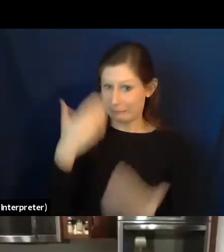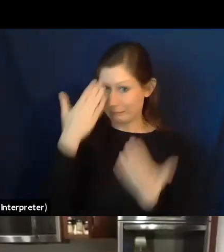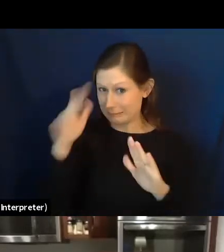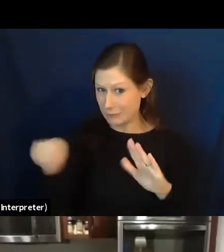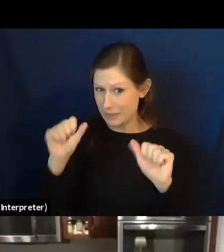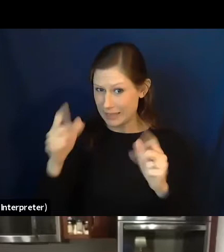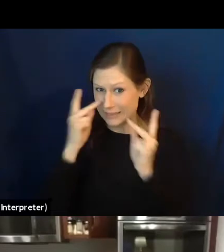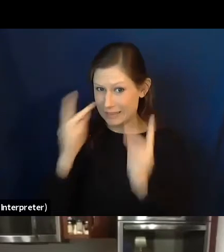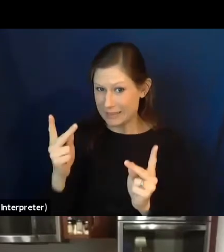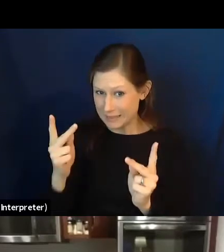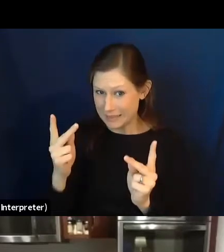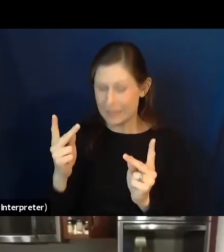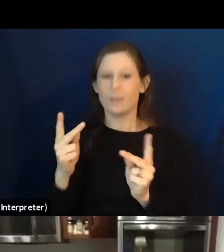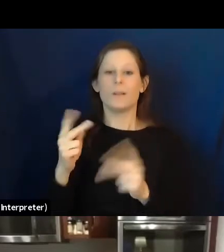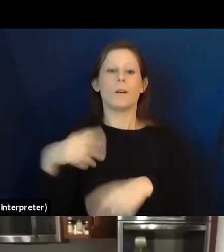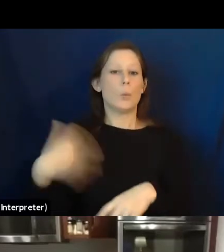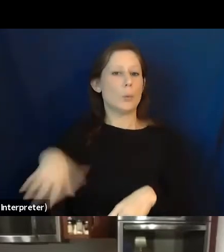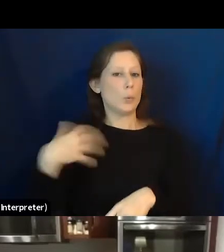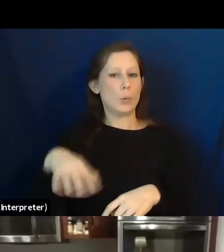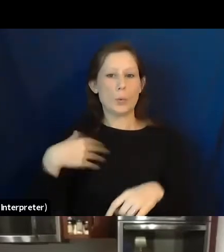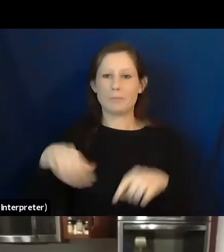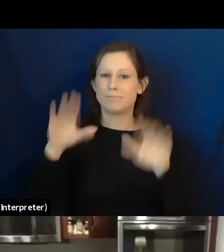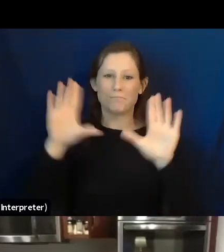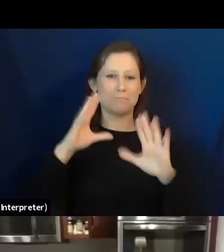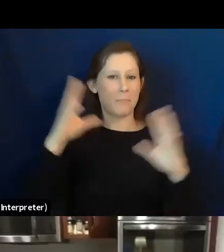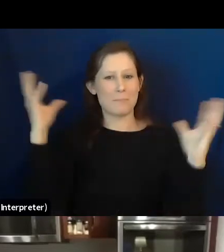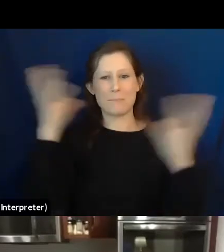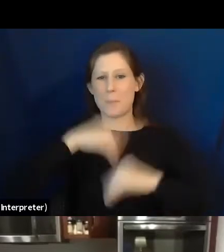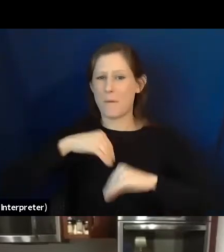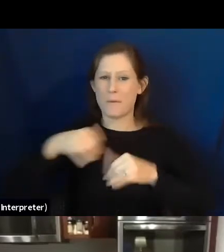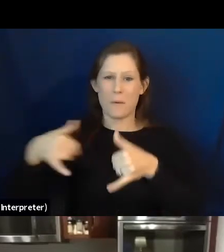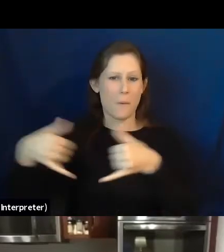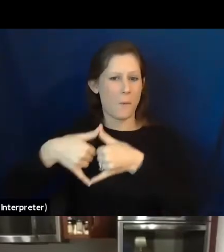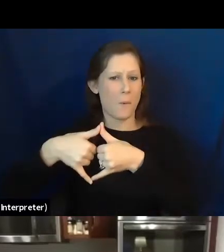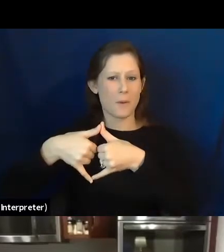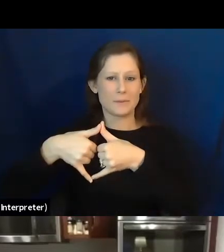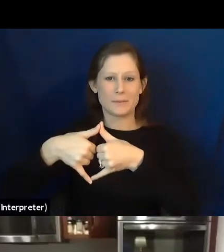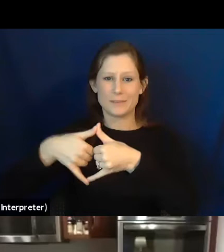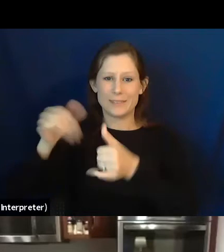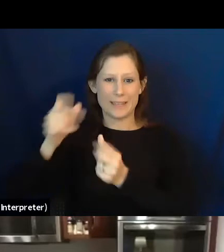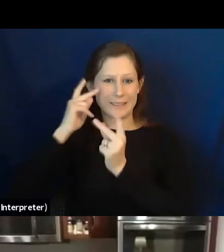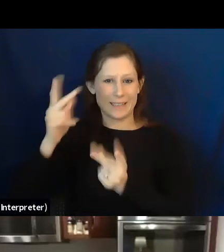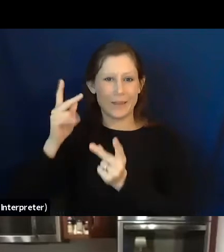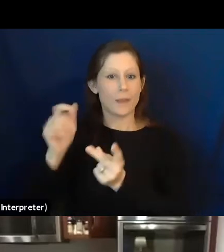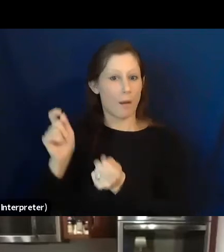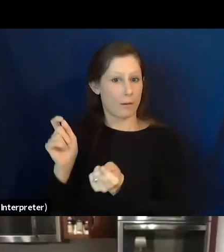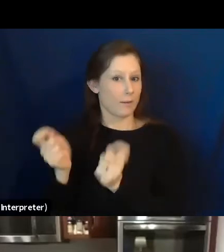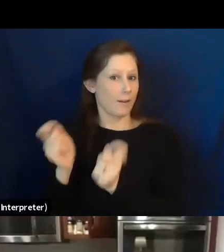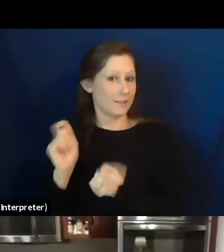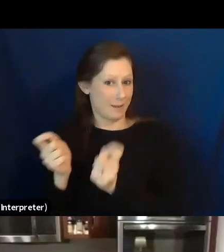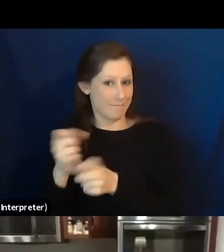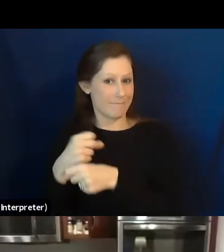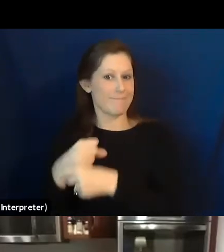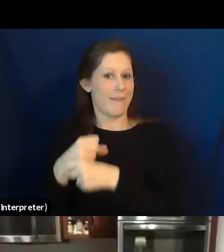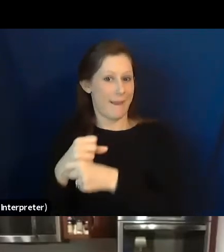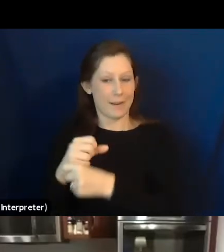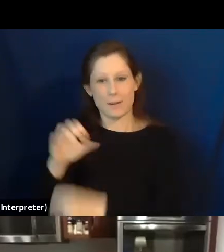see this spectacularly beautiful award that was custom made by the maker space, I understand,